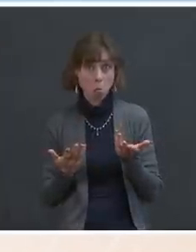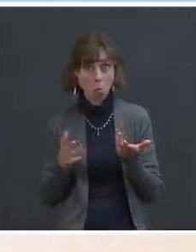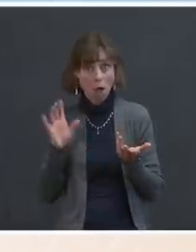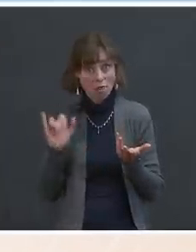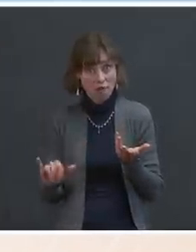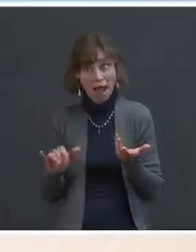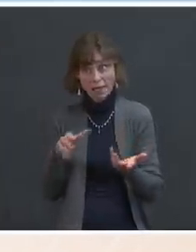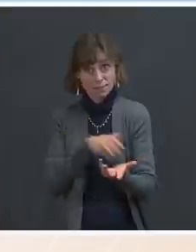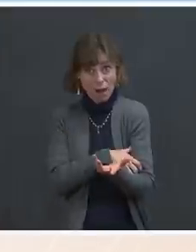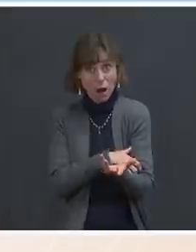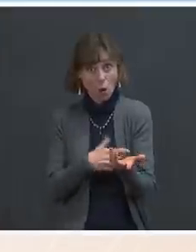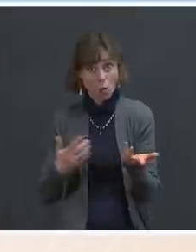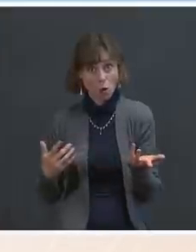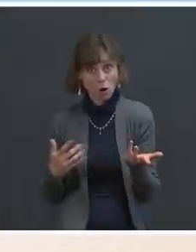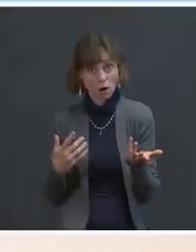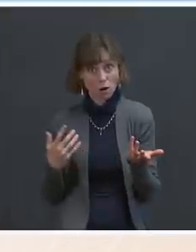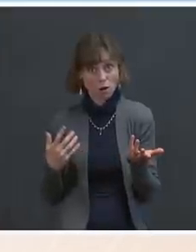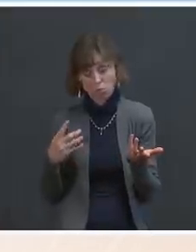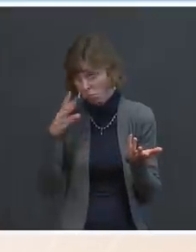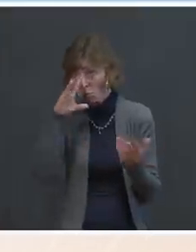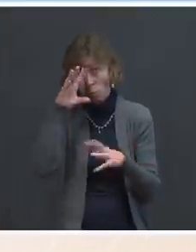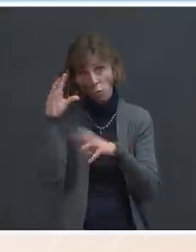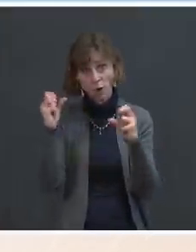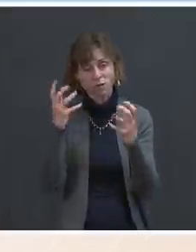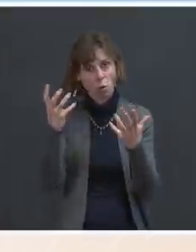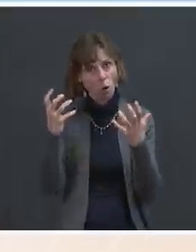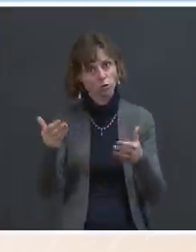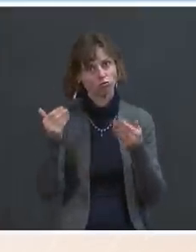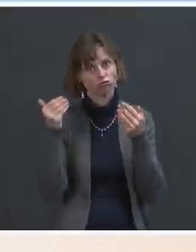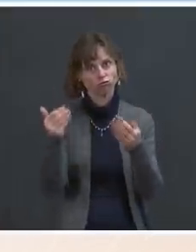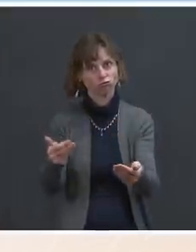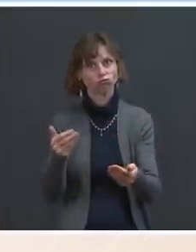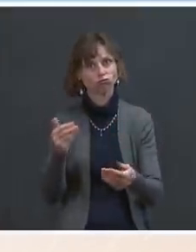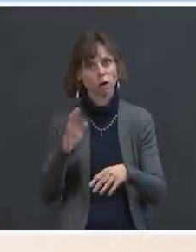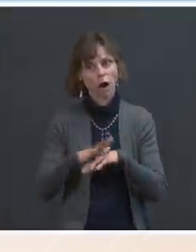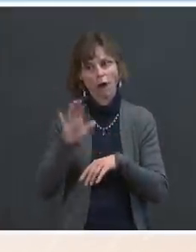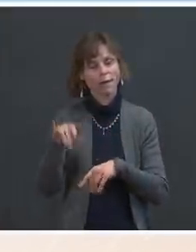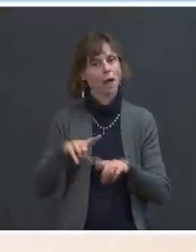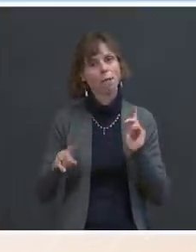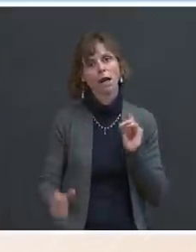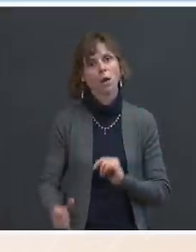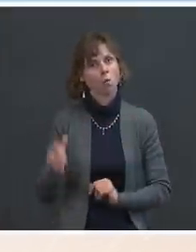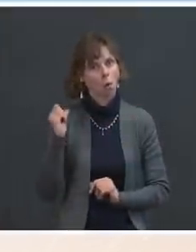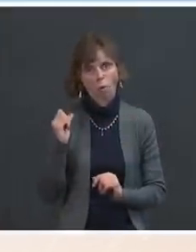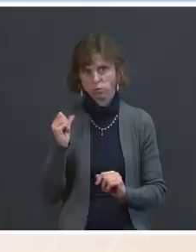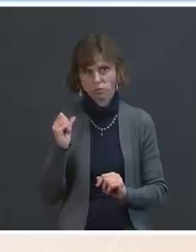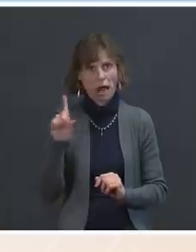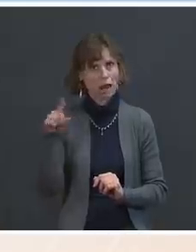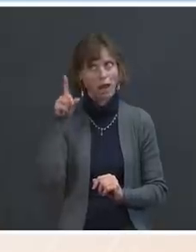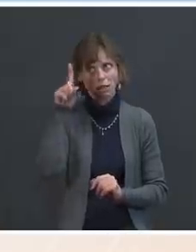The President really wants to move forward on this, but he won't unless he feels he has those commitments